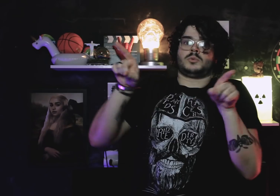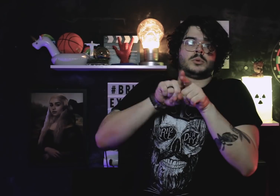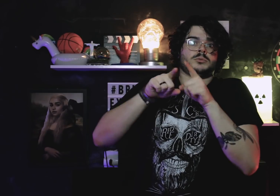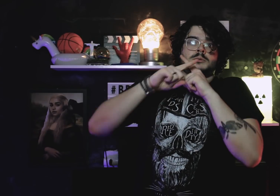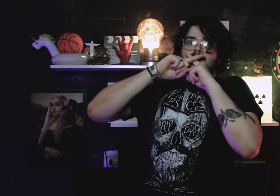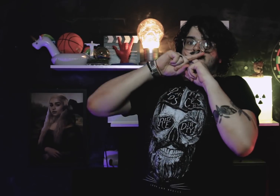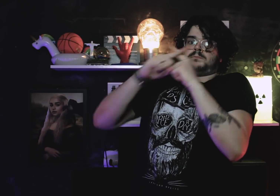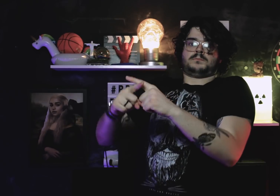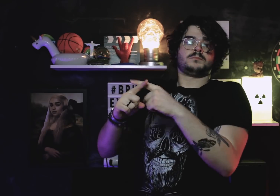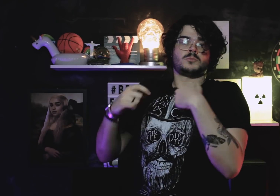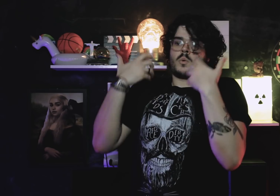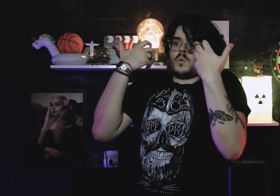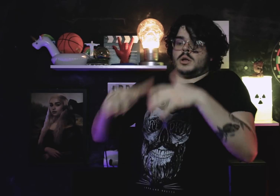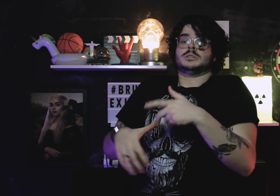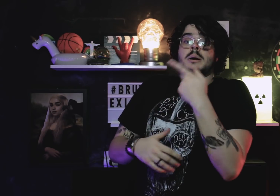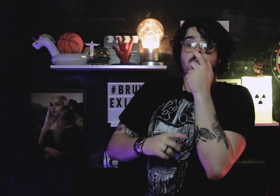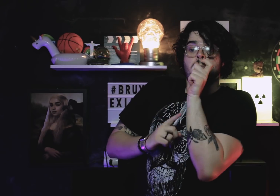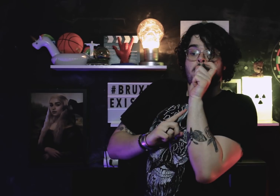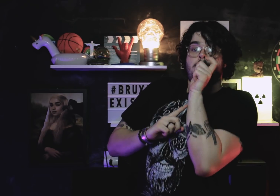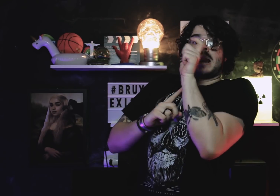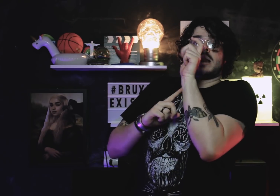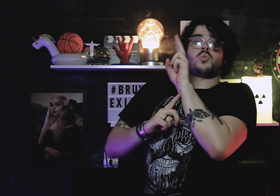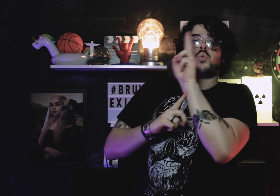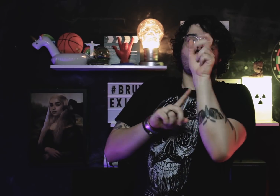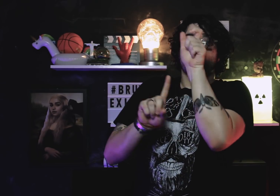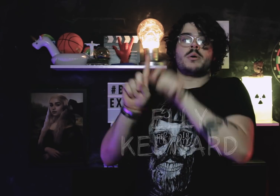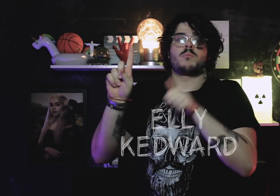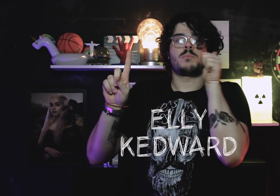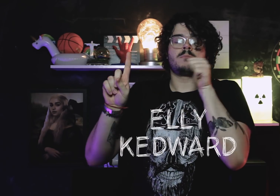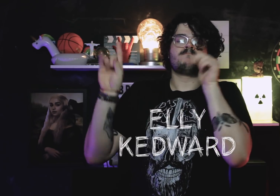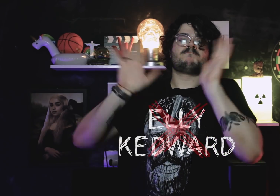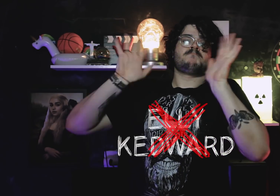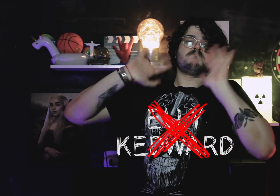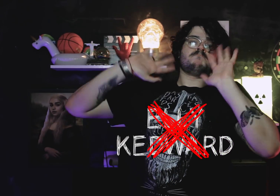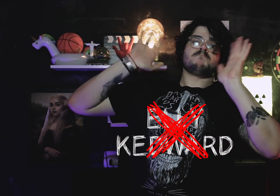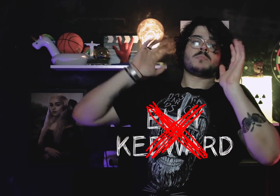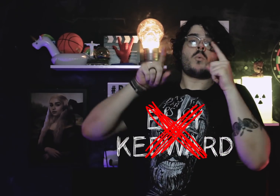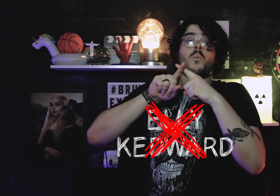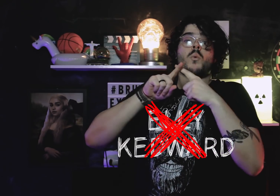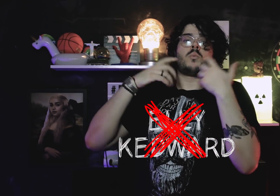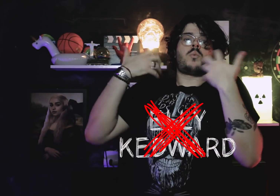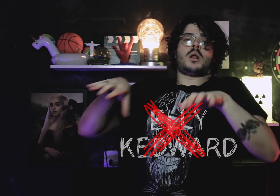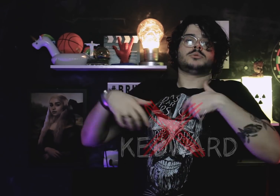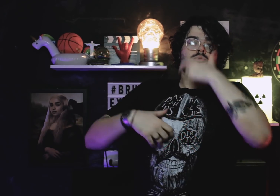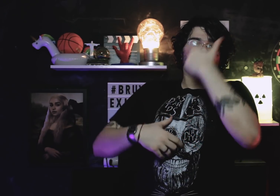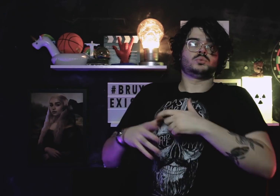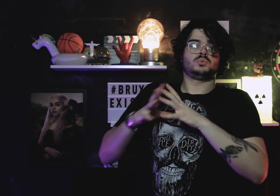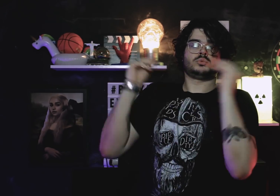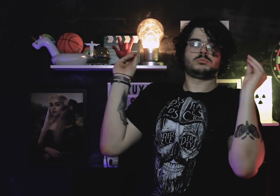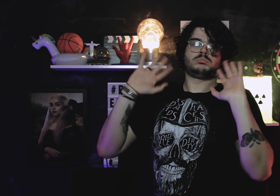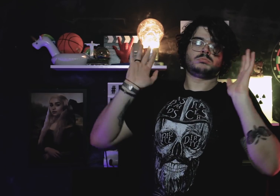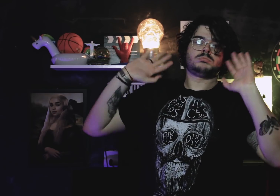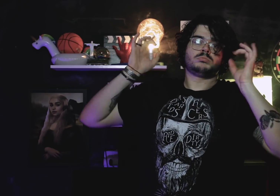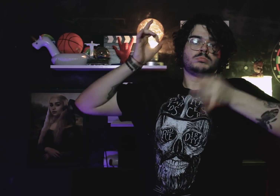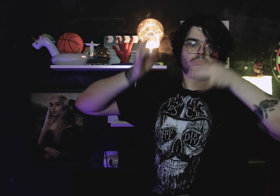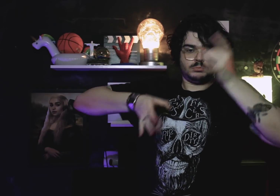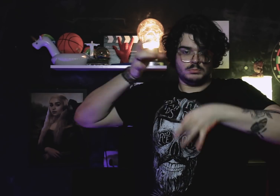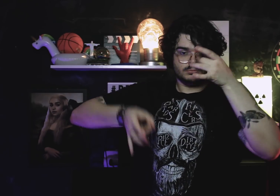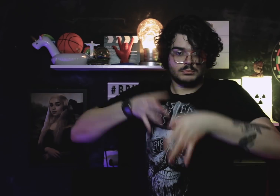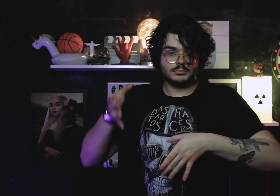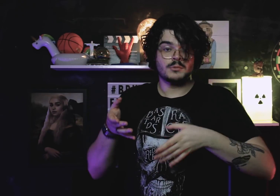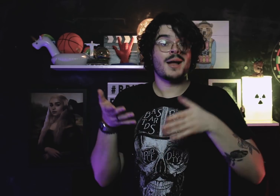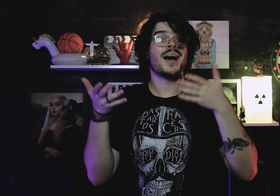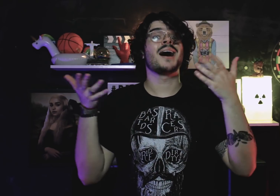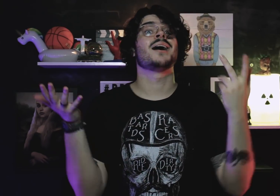They vowed never to quote her name again so they wouldn't disappear.